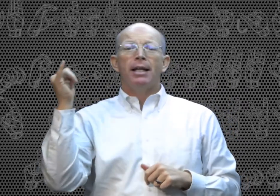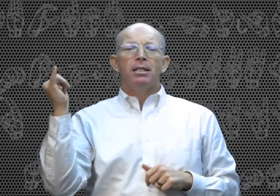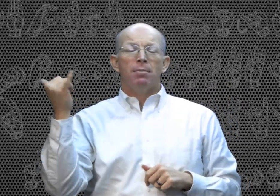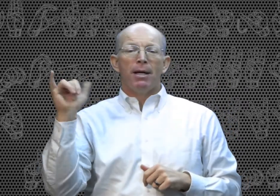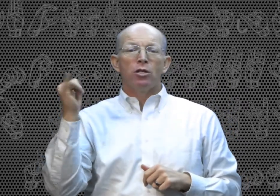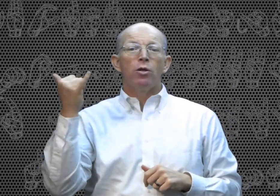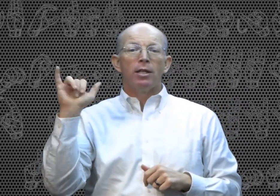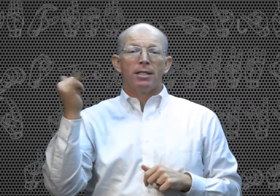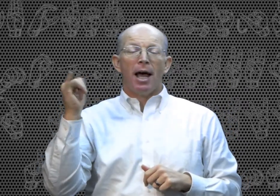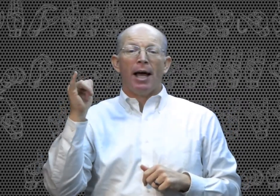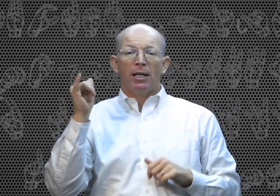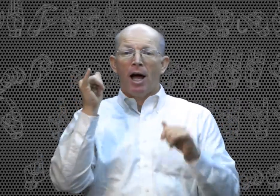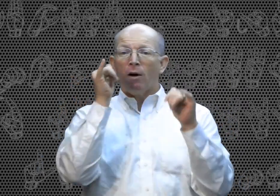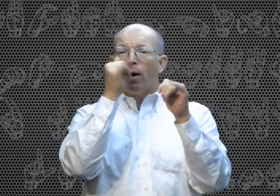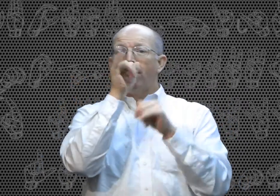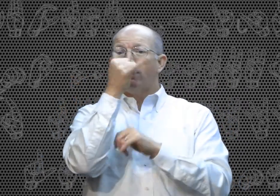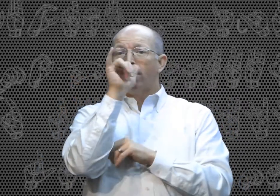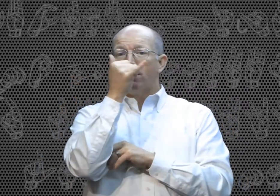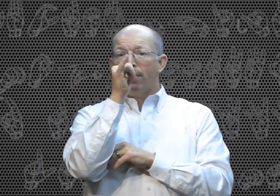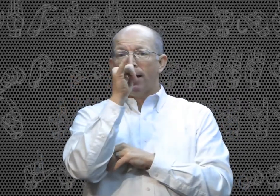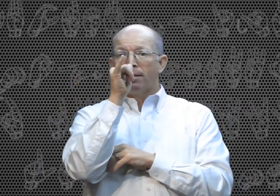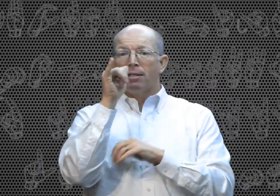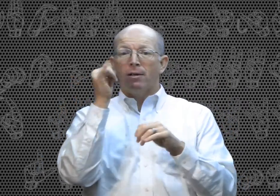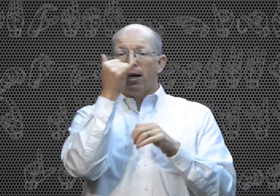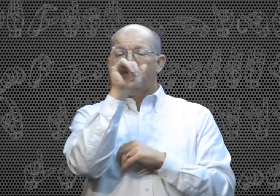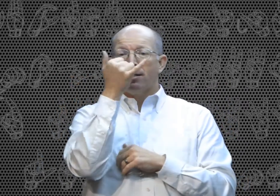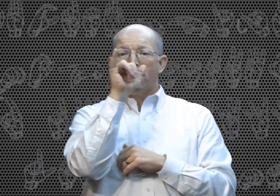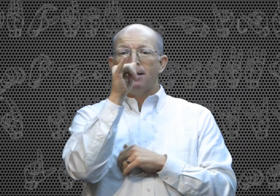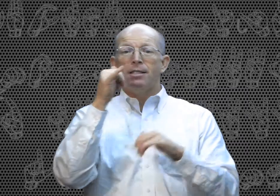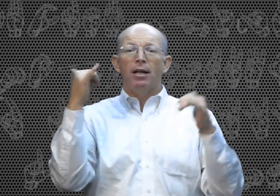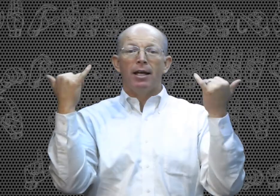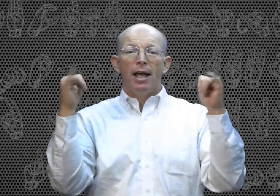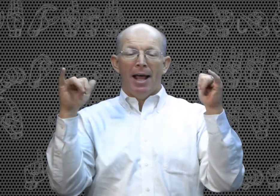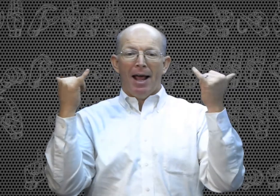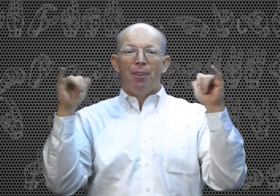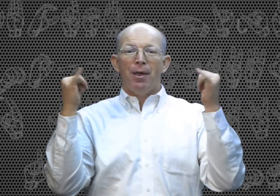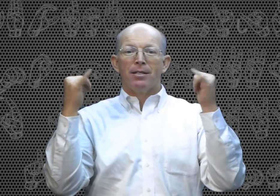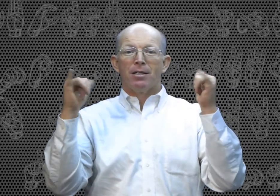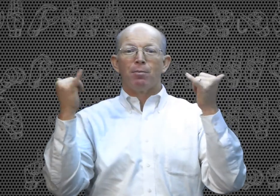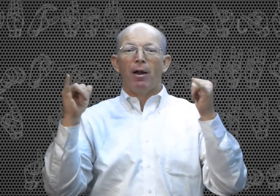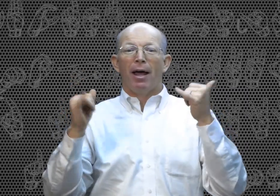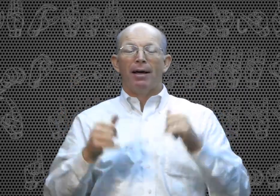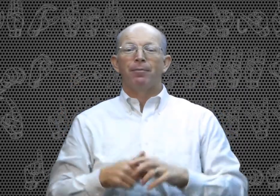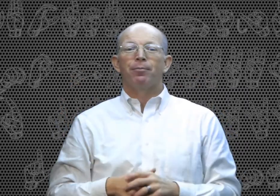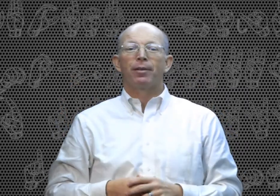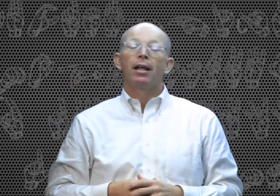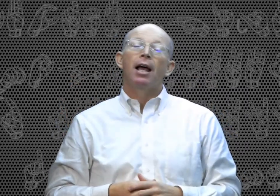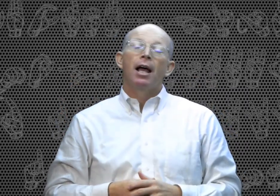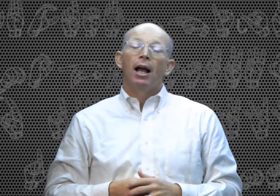But it needs to be to the side. Not right in front of the face. OK? Because that is SILLY and this is PLAY.